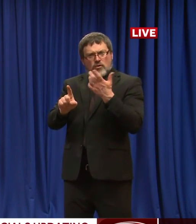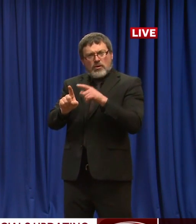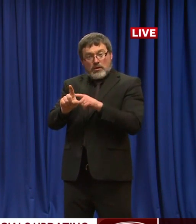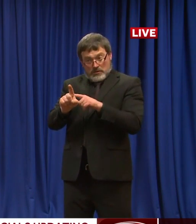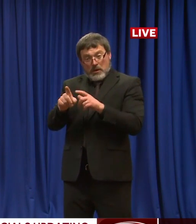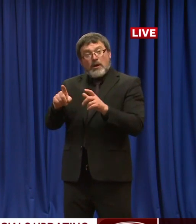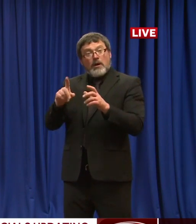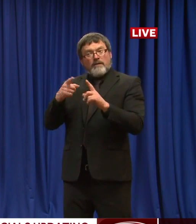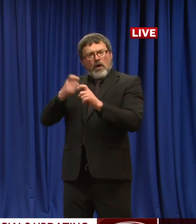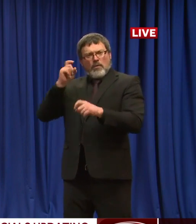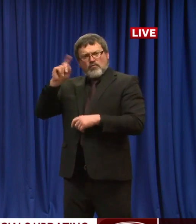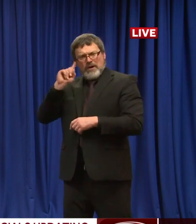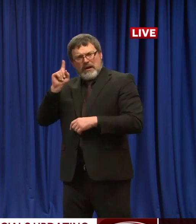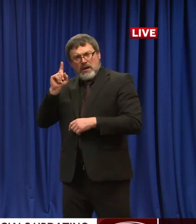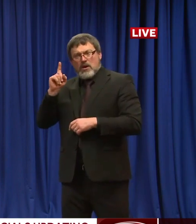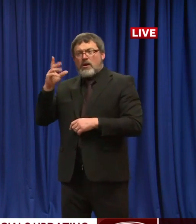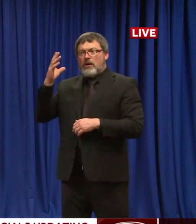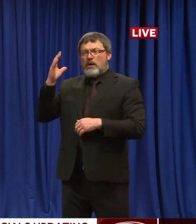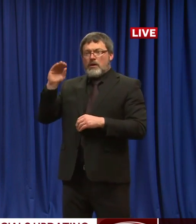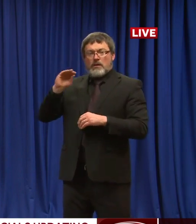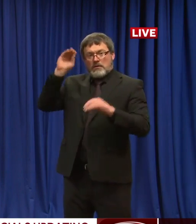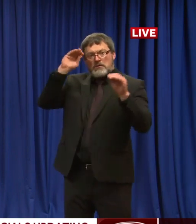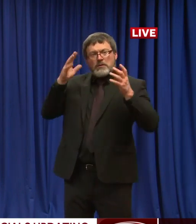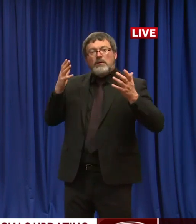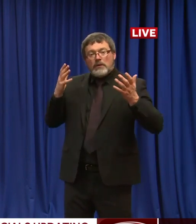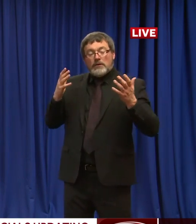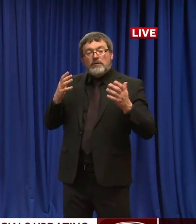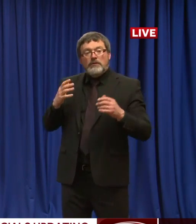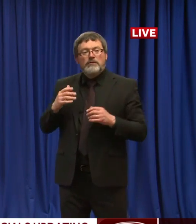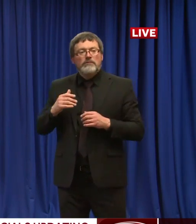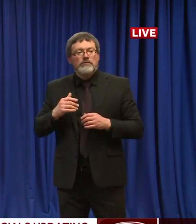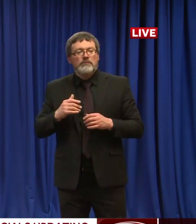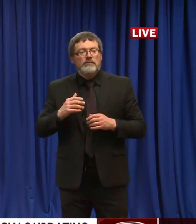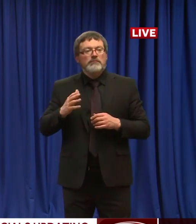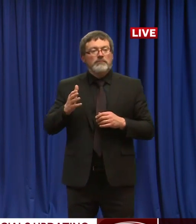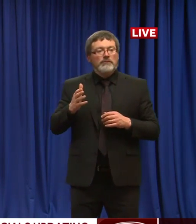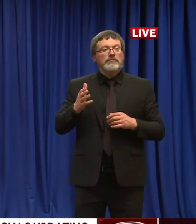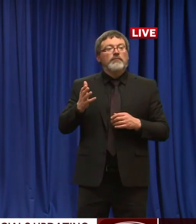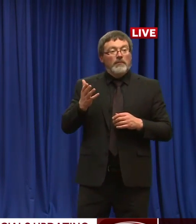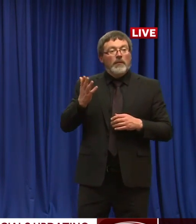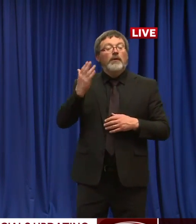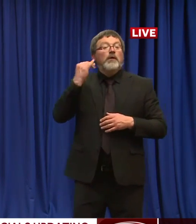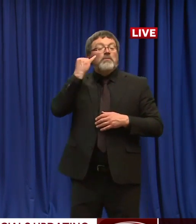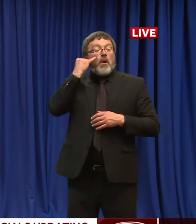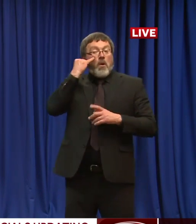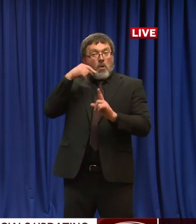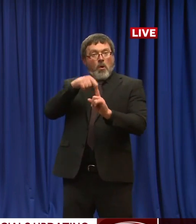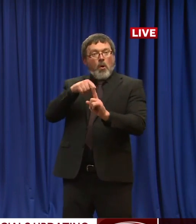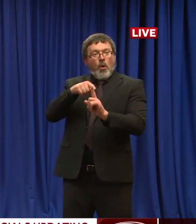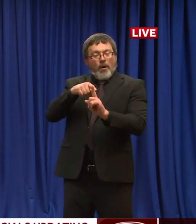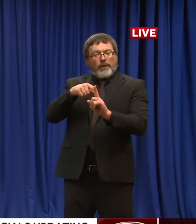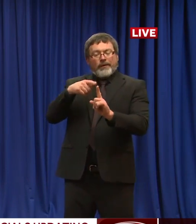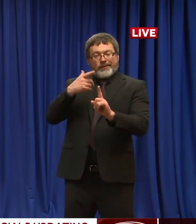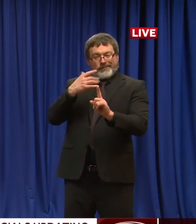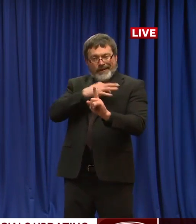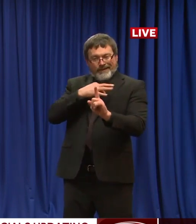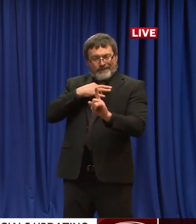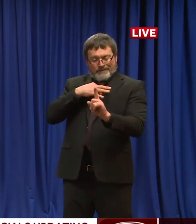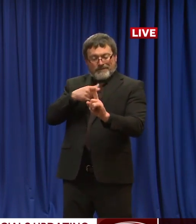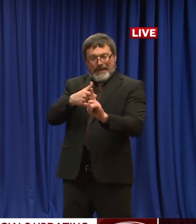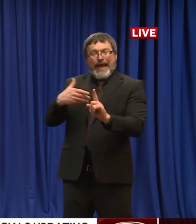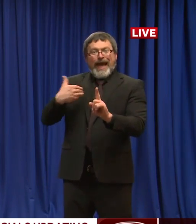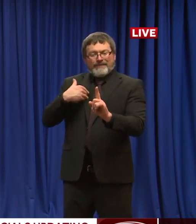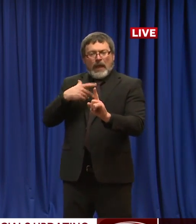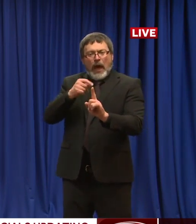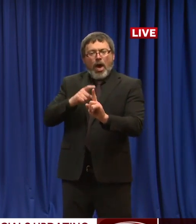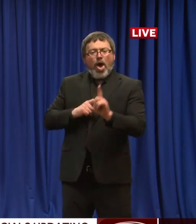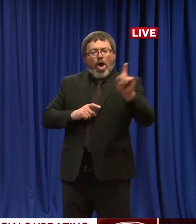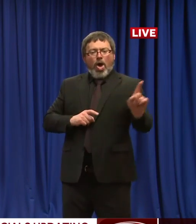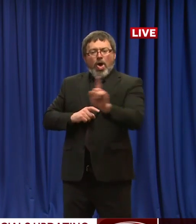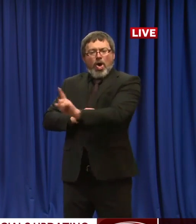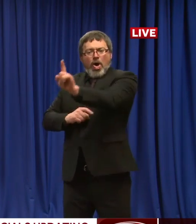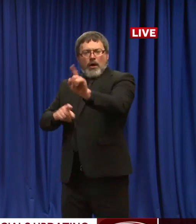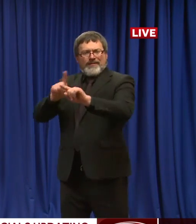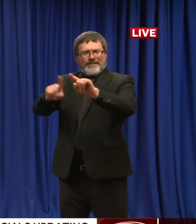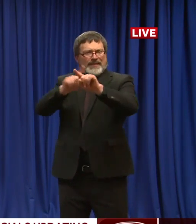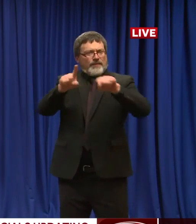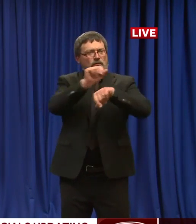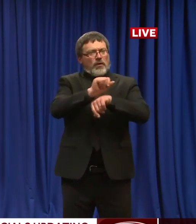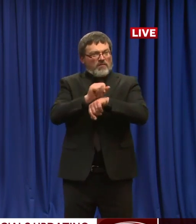IT’S A NUMBER OF QUESTIONS IN THERE ABOUT THE WORKERS THAT HAVE COME DOWN WITH INFECTION AND HOW TO FILL THE STAFFING NEEDS OF THOSE FACILITIES AND PREVENT PEOPLE FROM TRANSMITTING